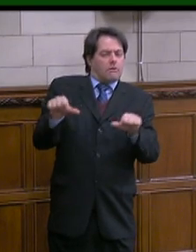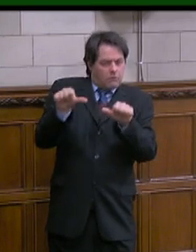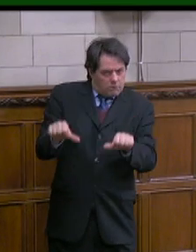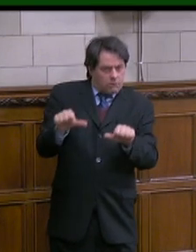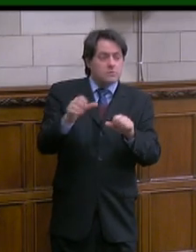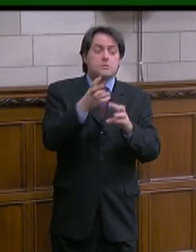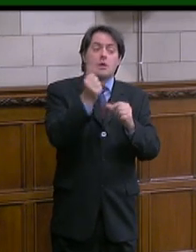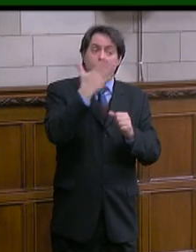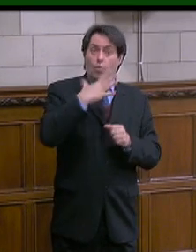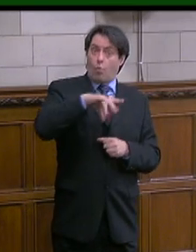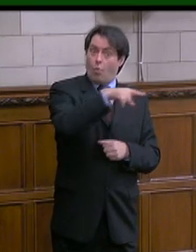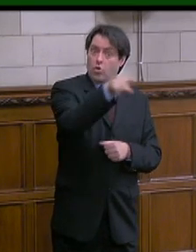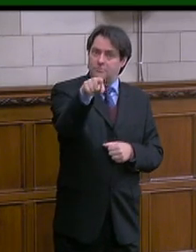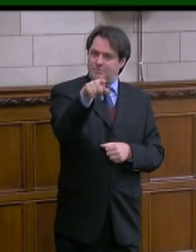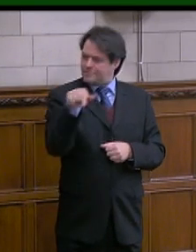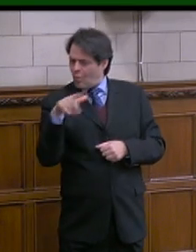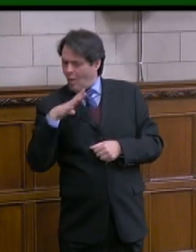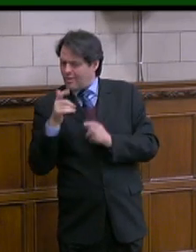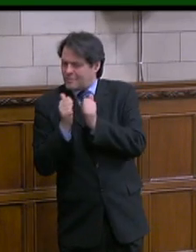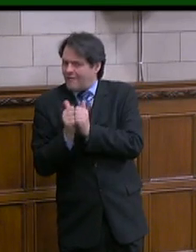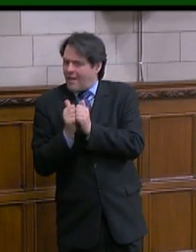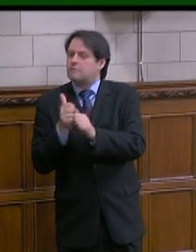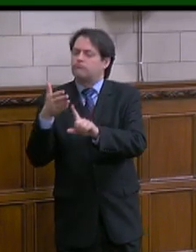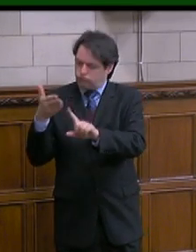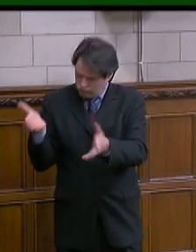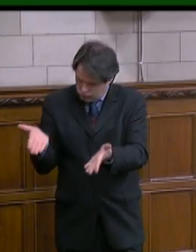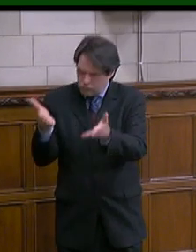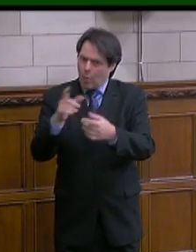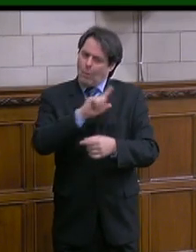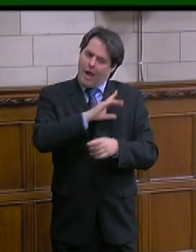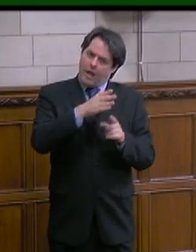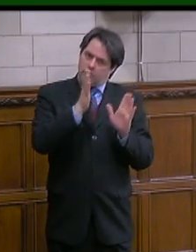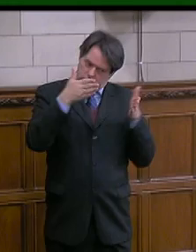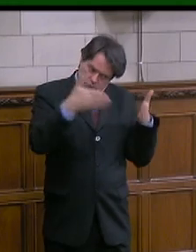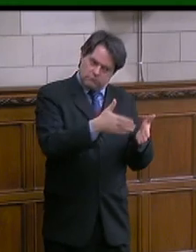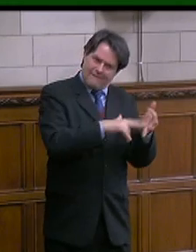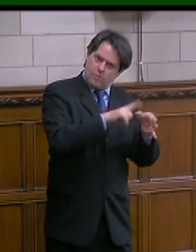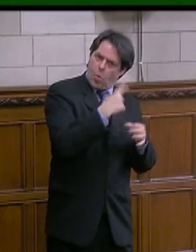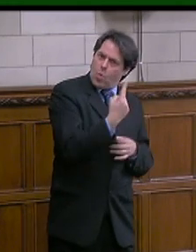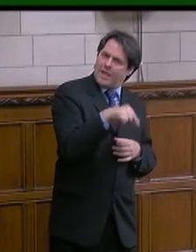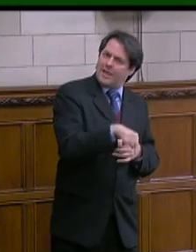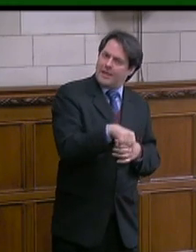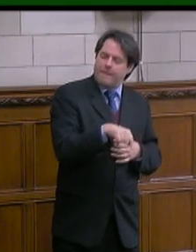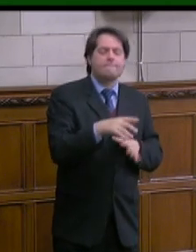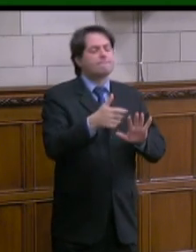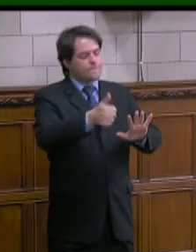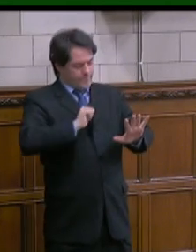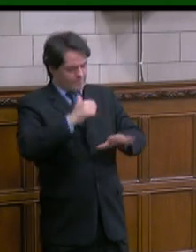that want to teach the qualification in such a way rather than at NVQ level? Nick Gibb: The hon.